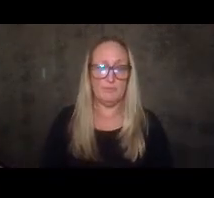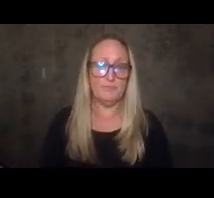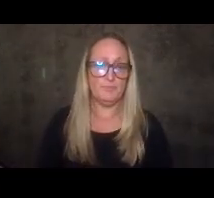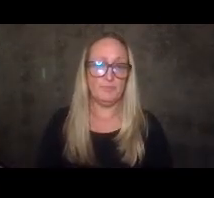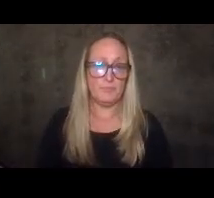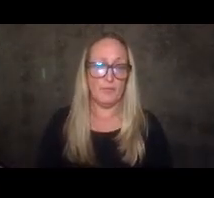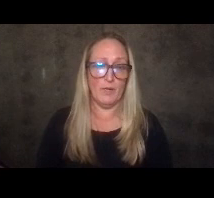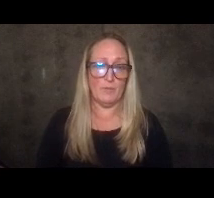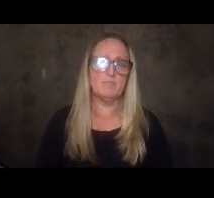Just go ahead and turn that off.